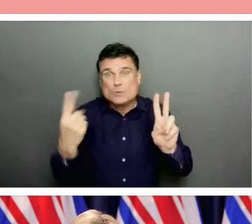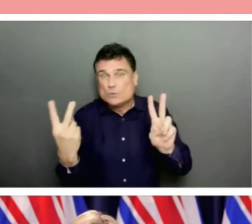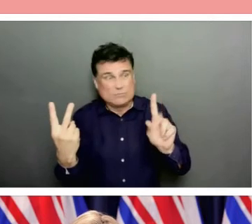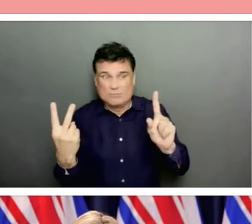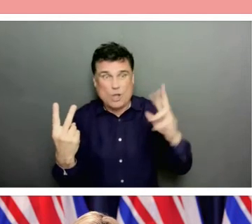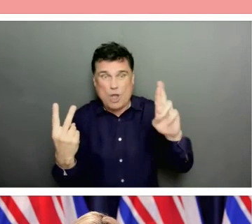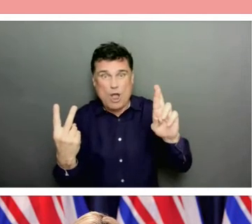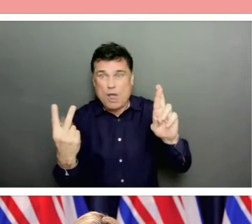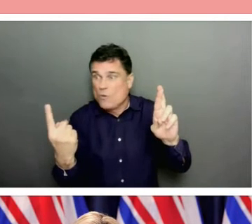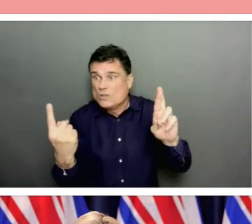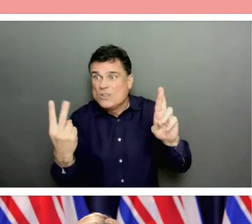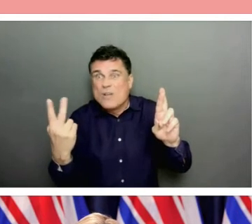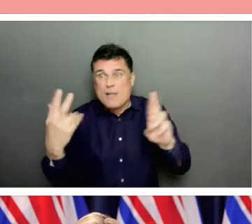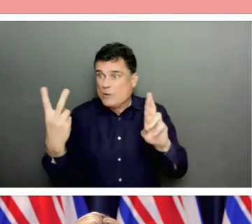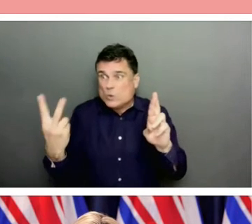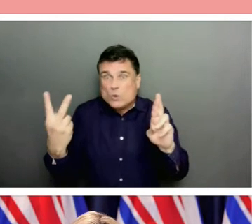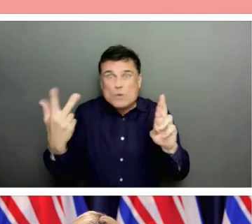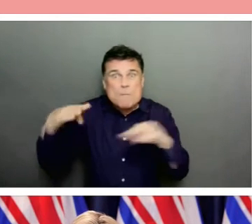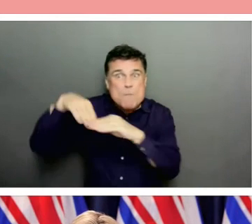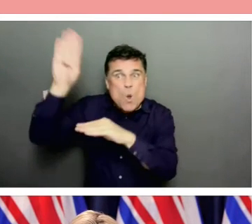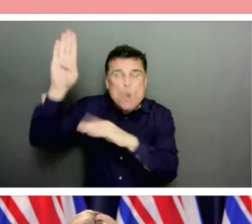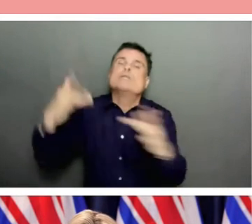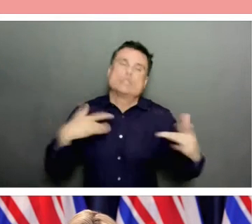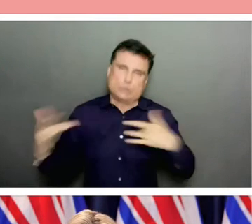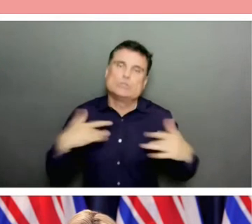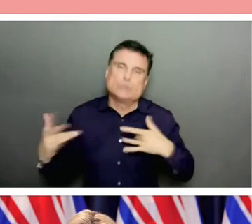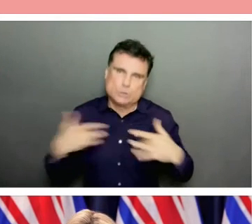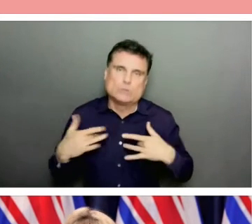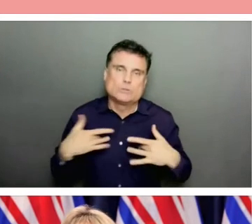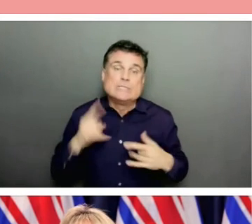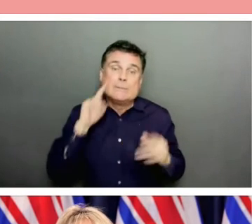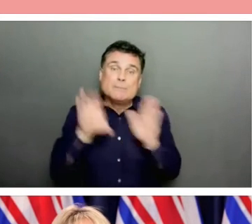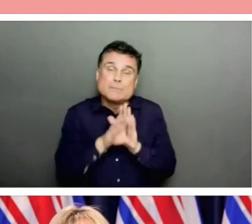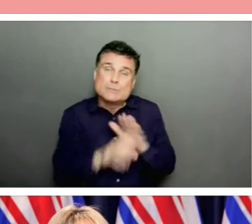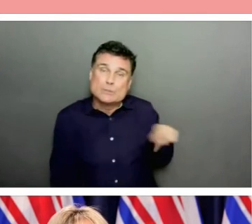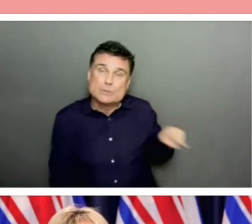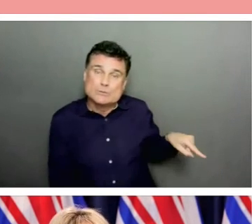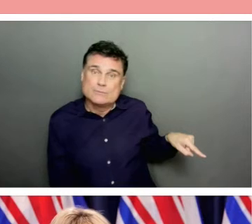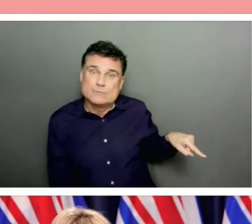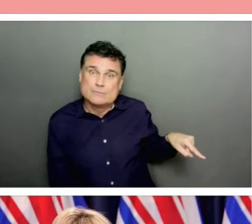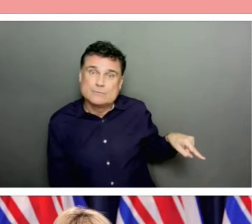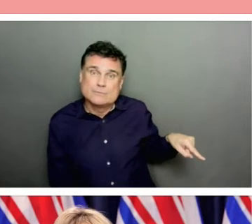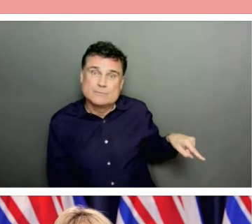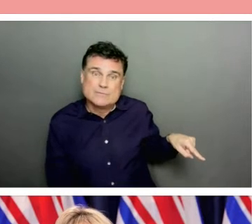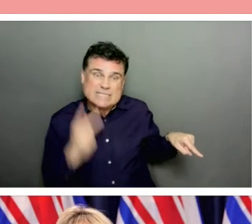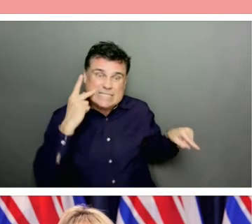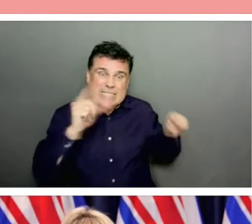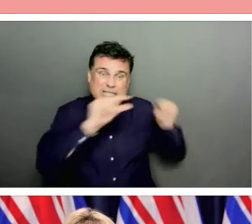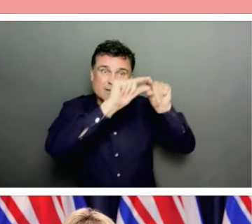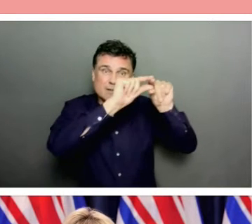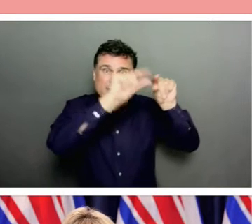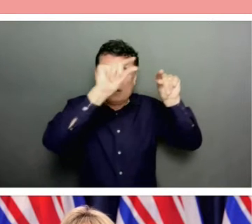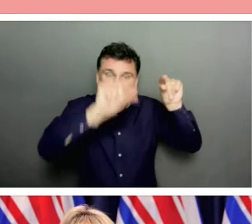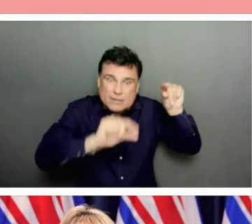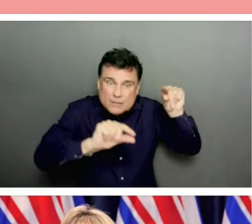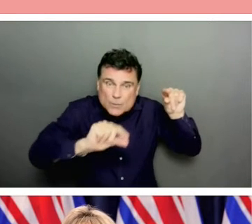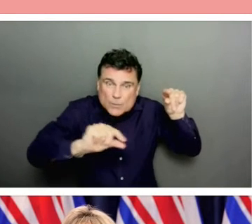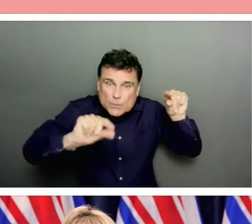with even small increases. We've seen that in the past few months. But once you're below 1, that means that, on